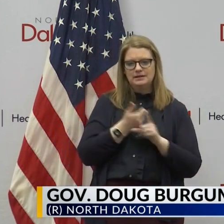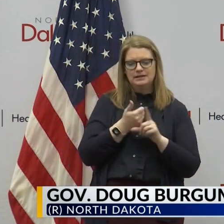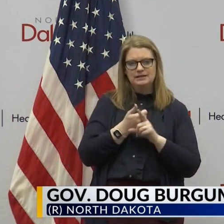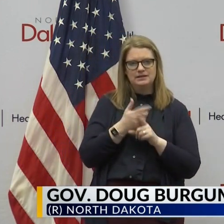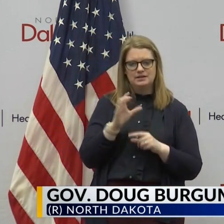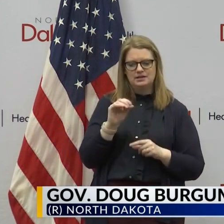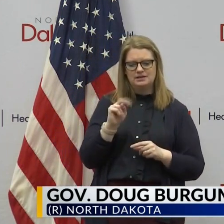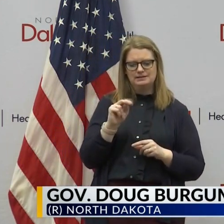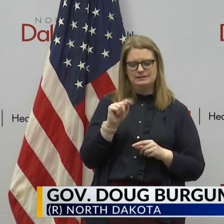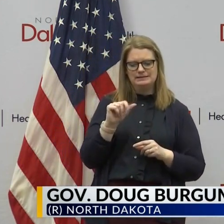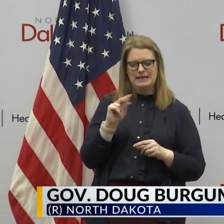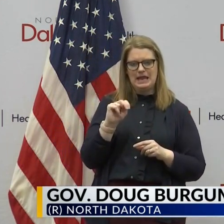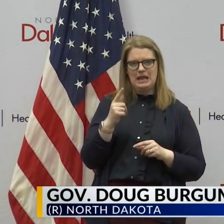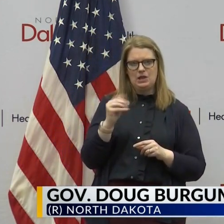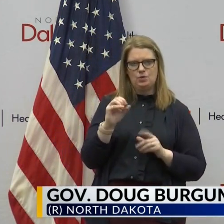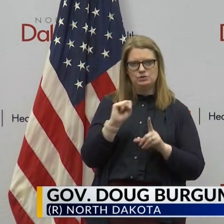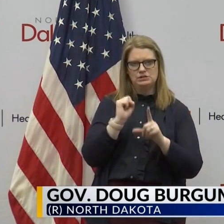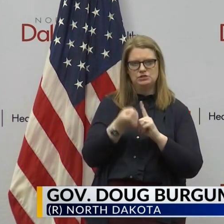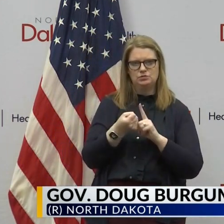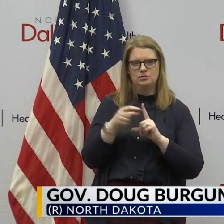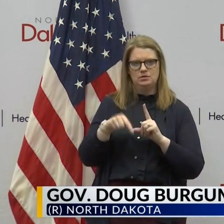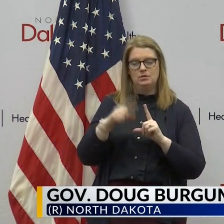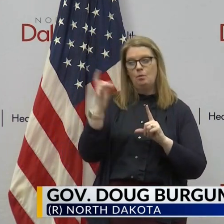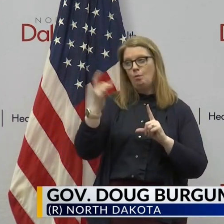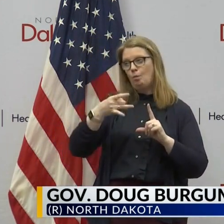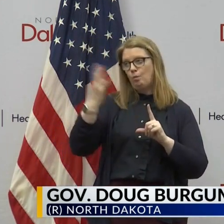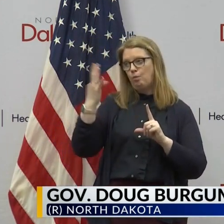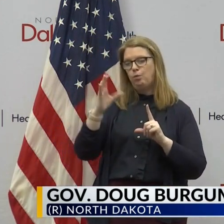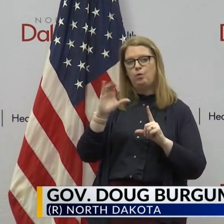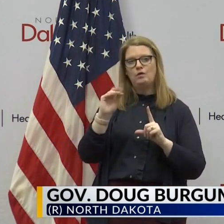THE GOOD NEWS IS WHEN YOU HAVE,